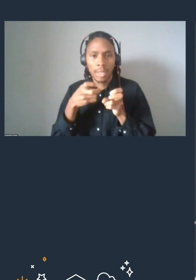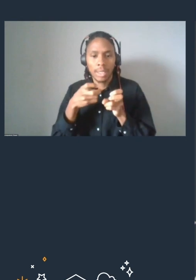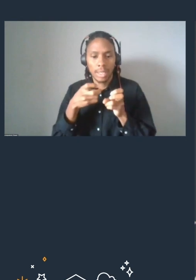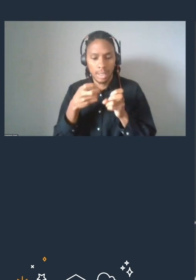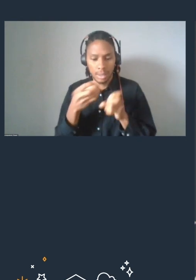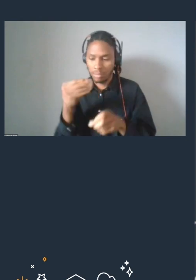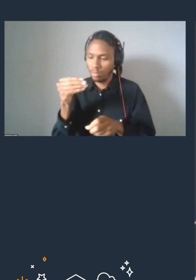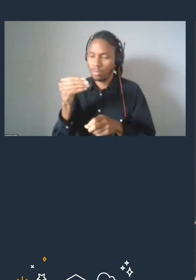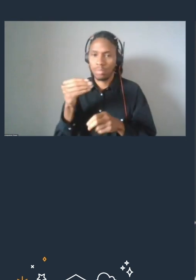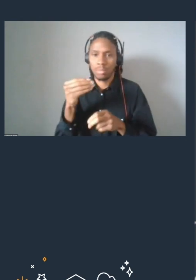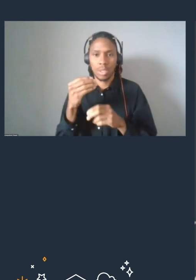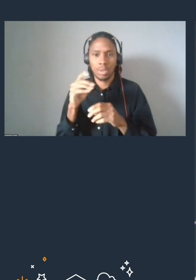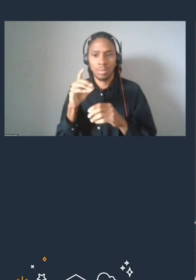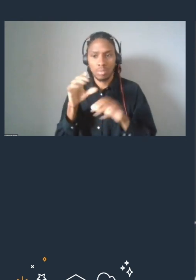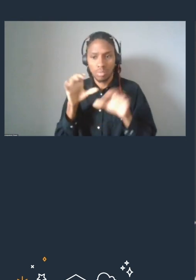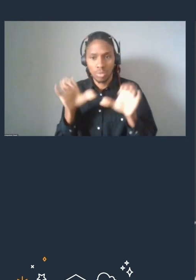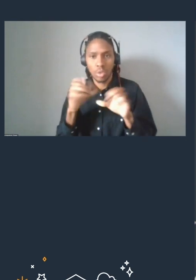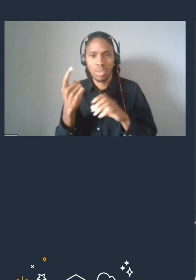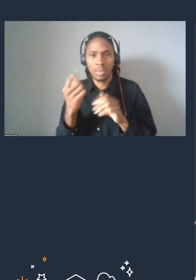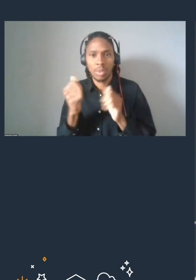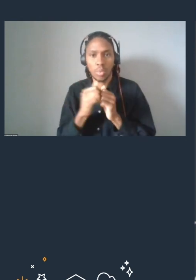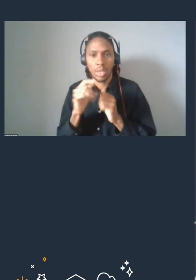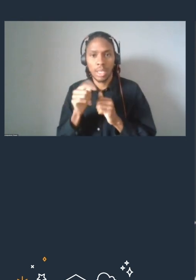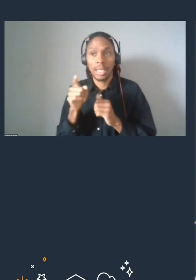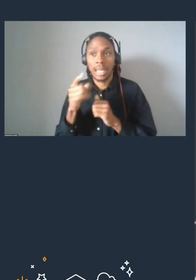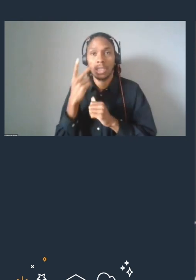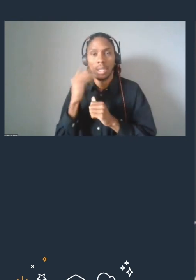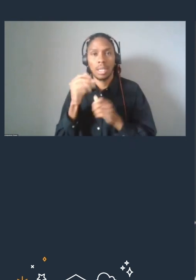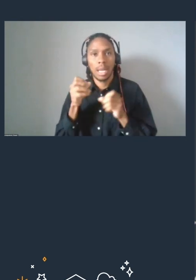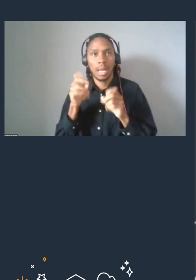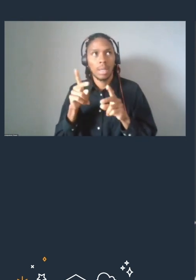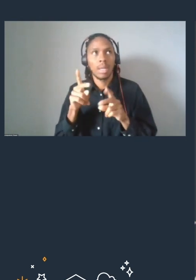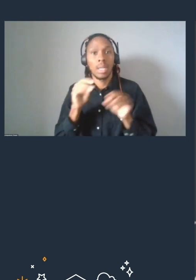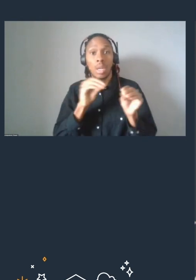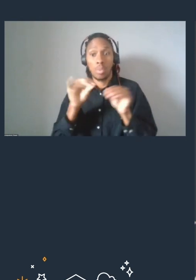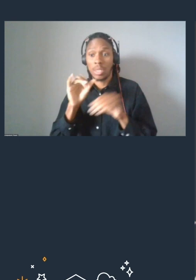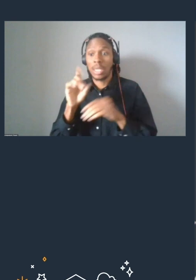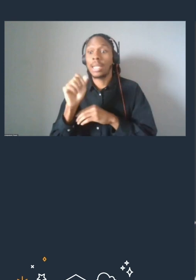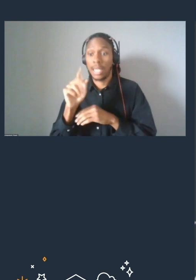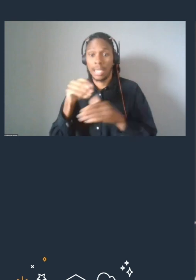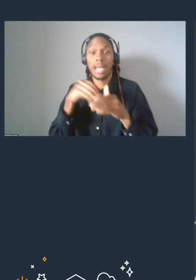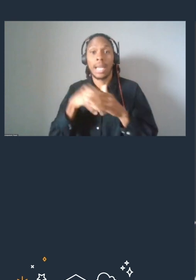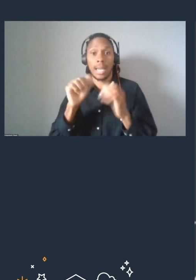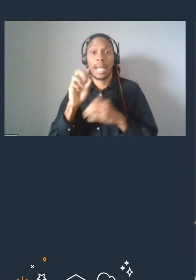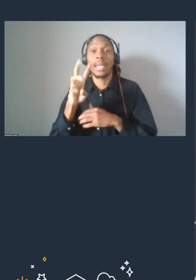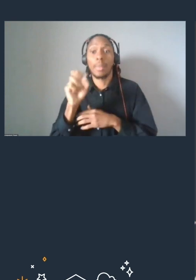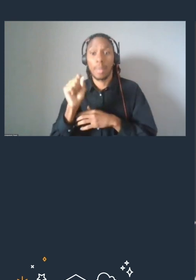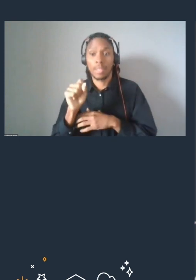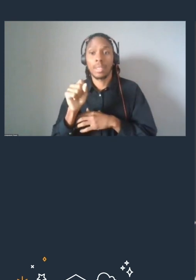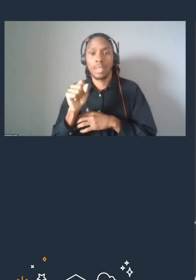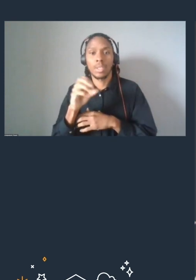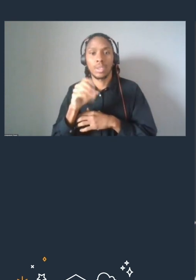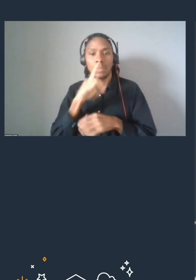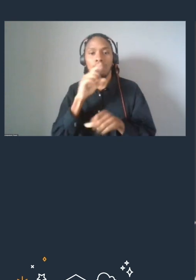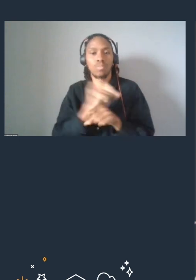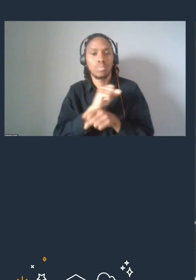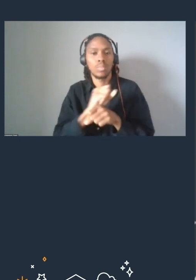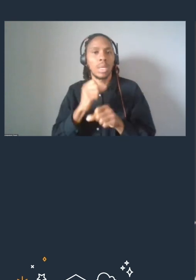And they saw that opportunity to move their data into AWS, so they could actually generate those insights